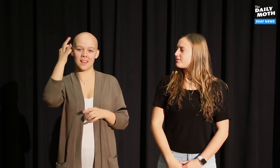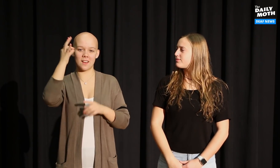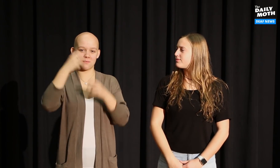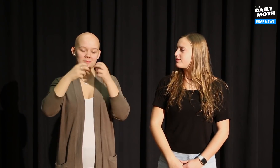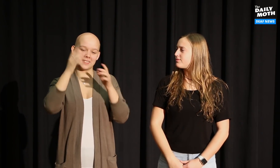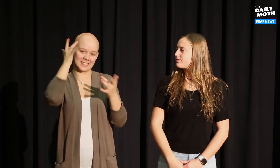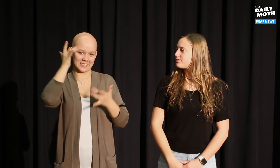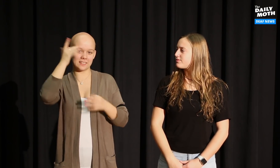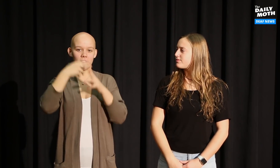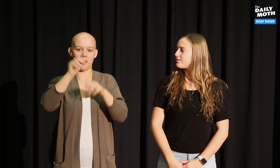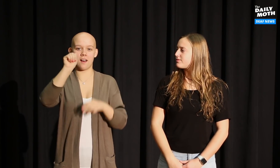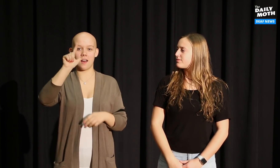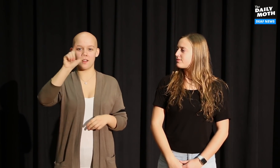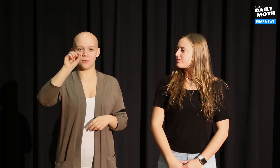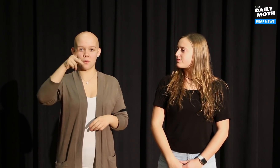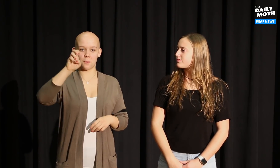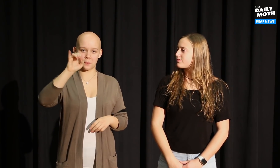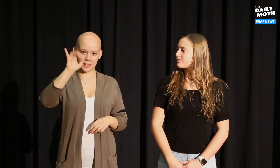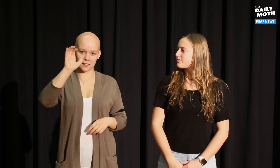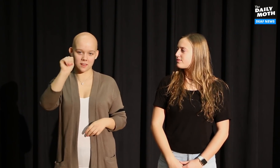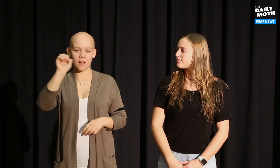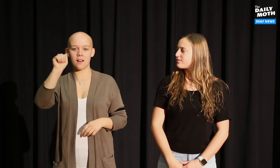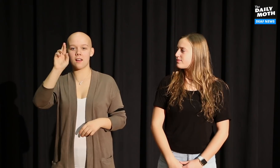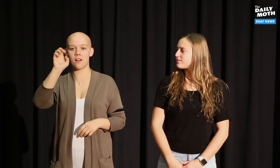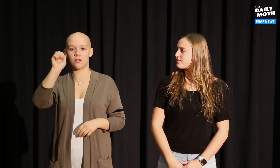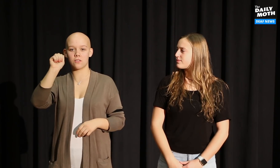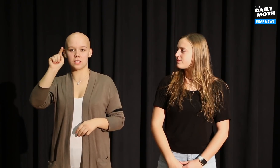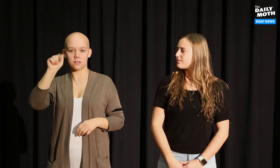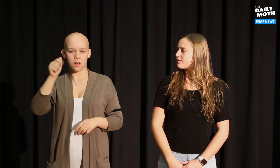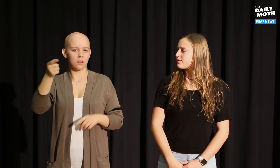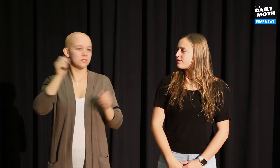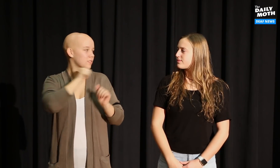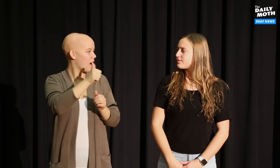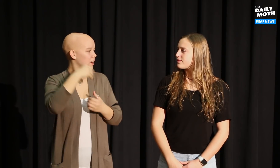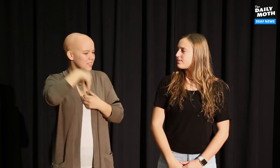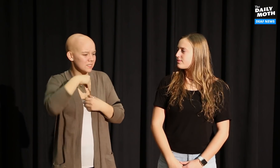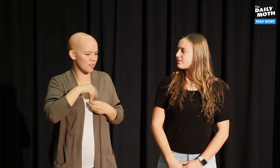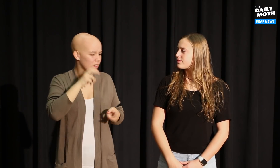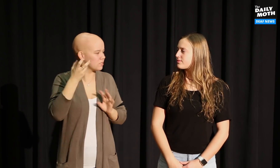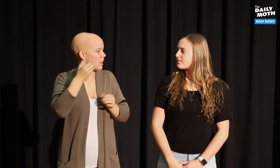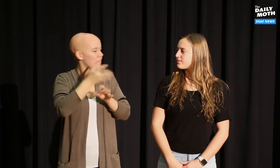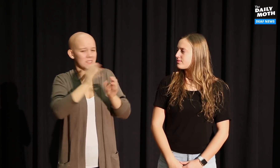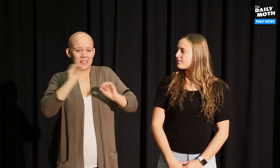I have a skin disease called Alopecia areata. There’s nothing else that’s wrong with me.